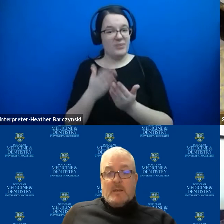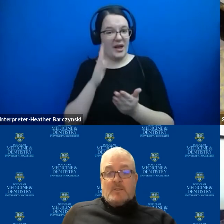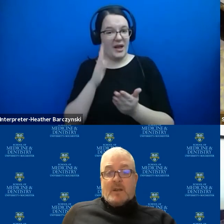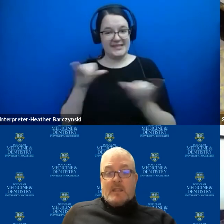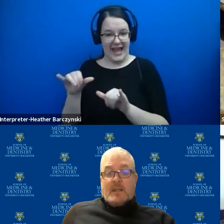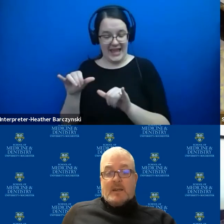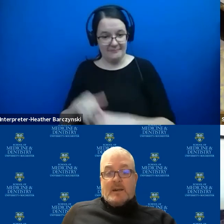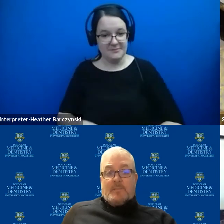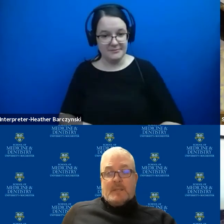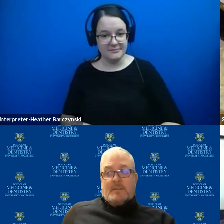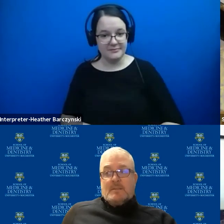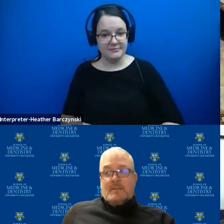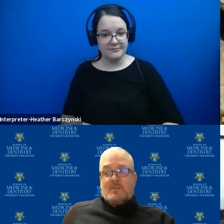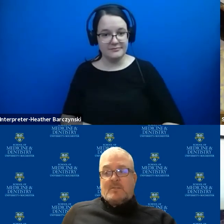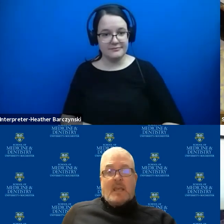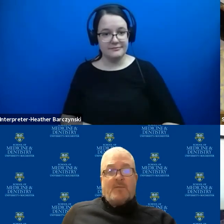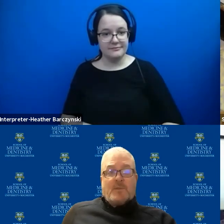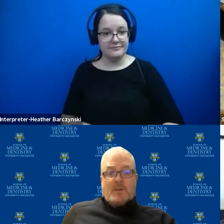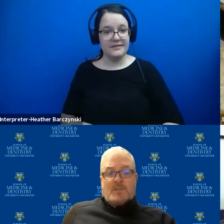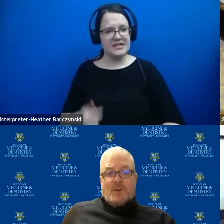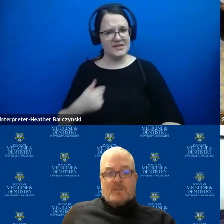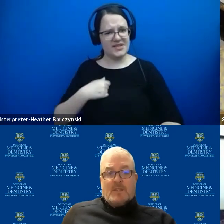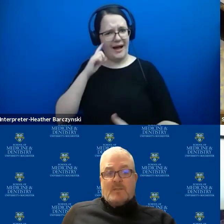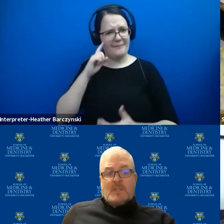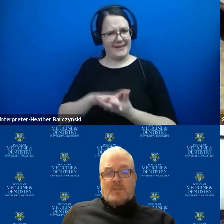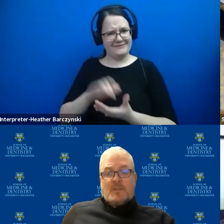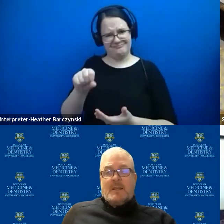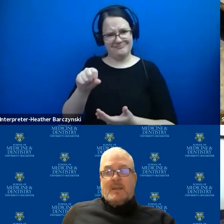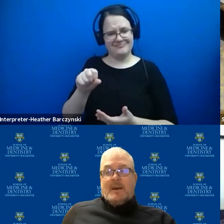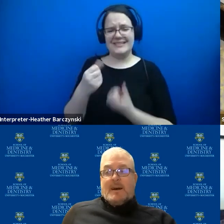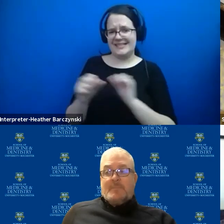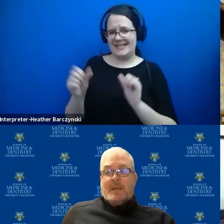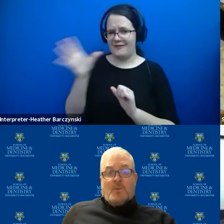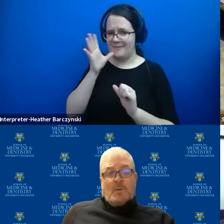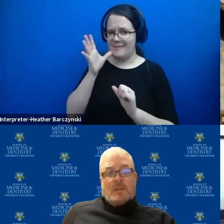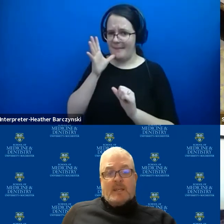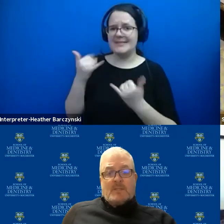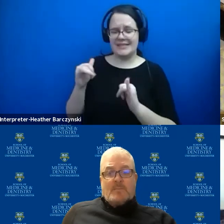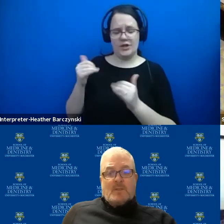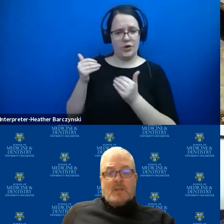so i think um it's safe for mothers to breastfeed their children um and it will convey some degree